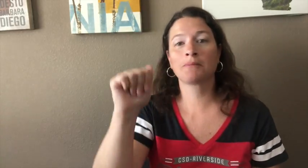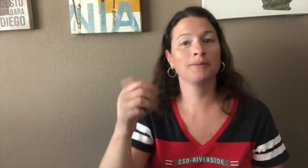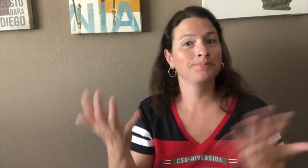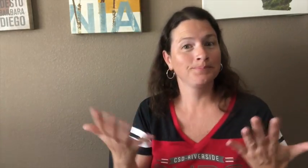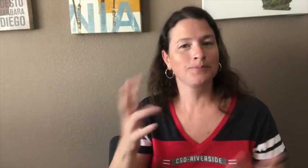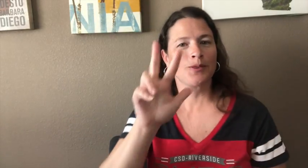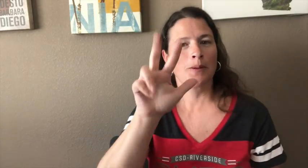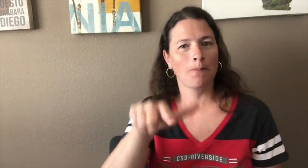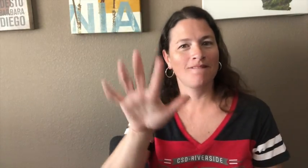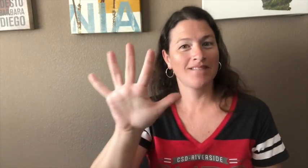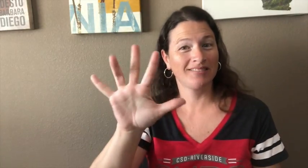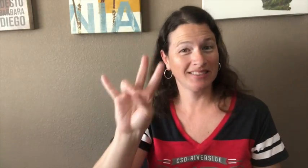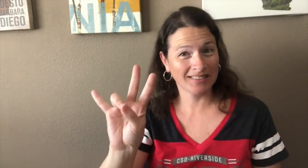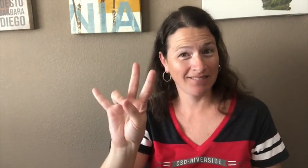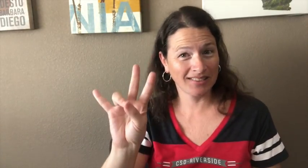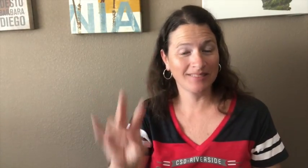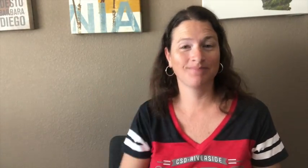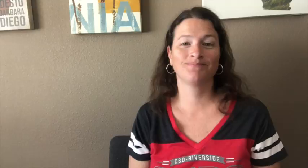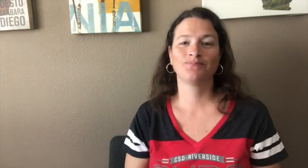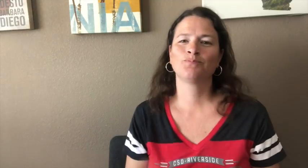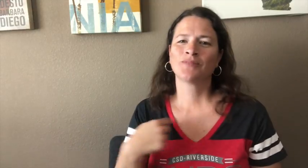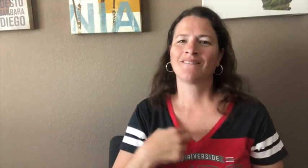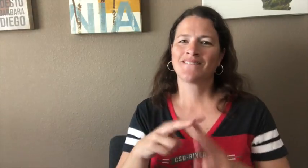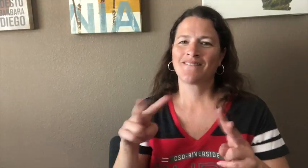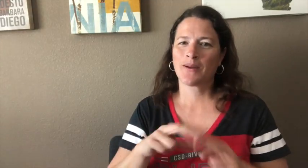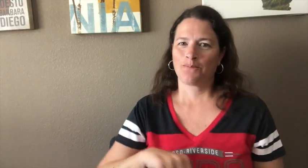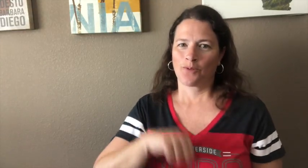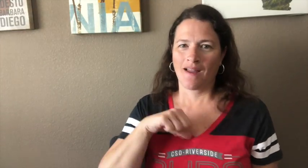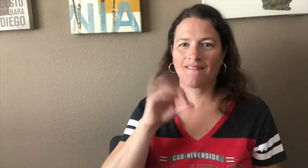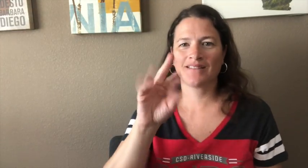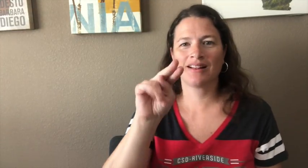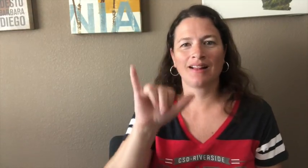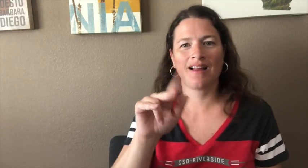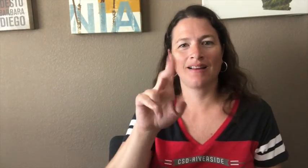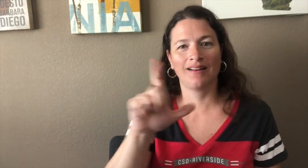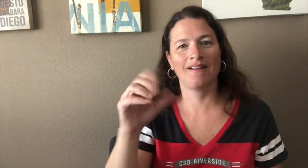Her cumulative GPA was a 3.5 Seven and we're very very proud